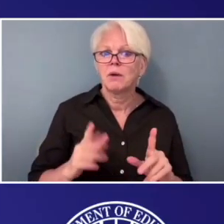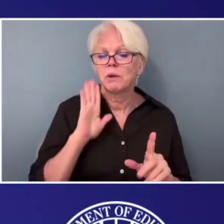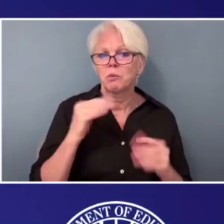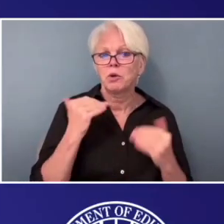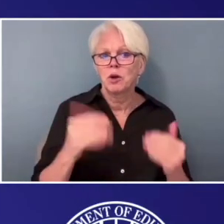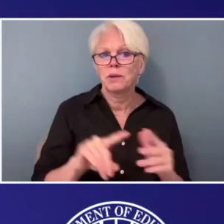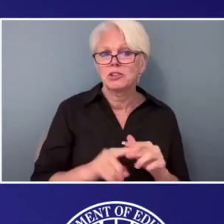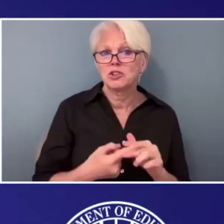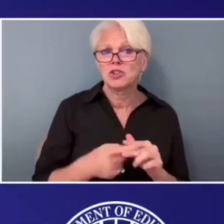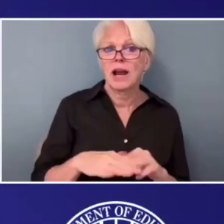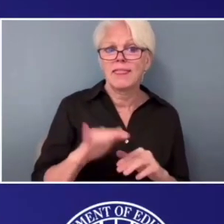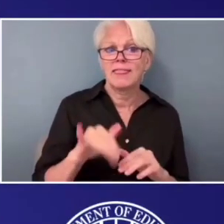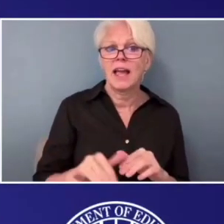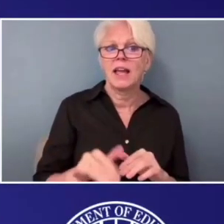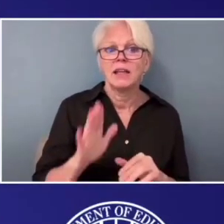on that, so it will be up on the screen,